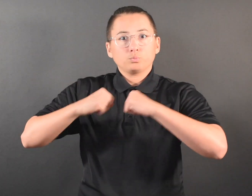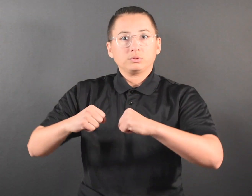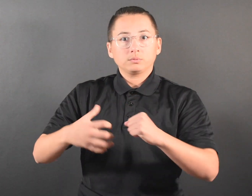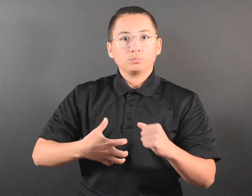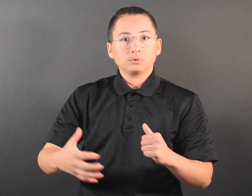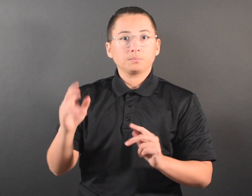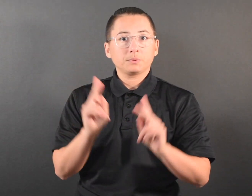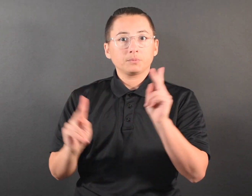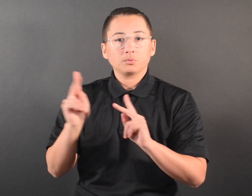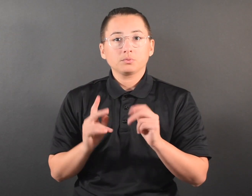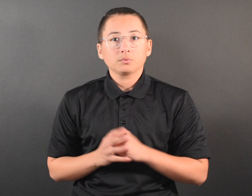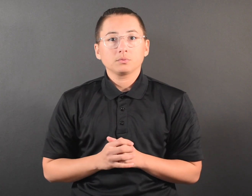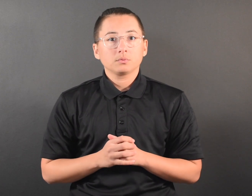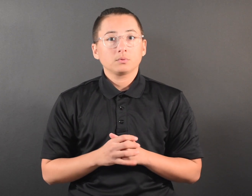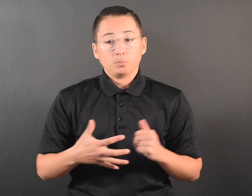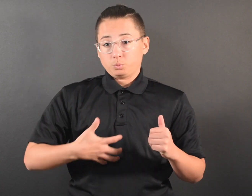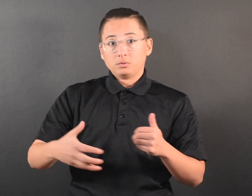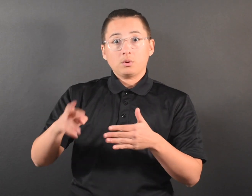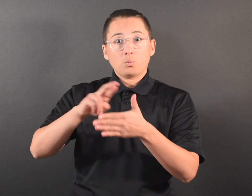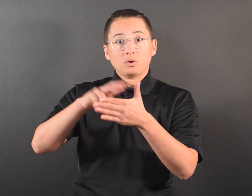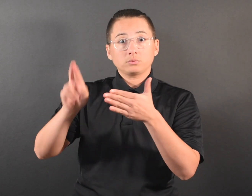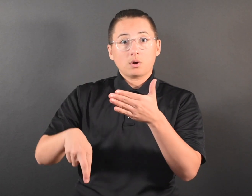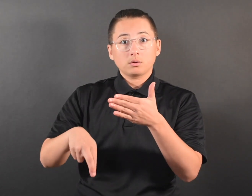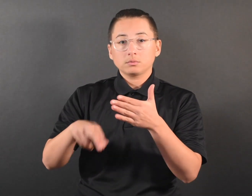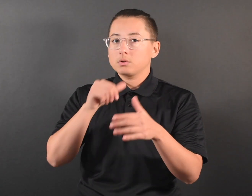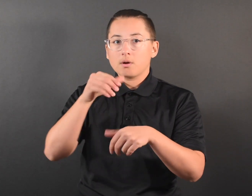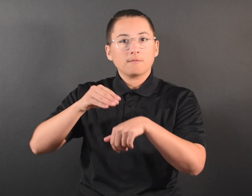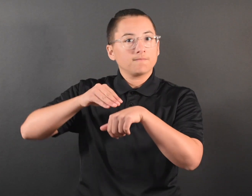Pregnant people should get vaccinated to protect themselves from COVID-19.